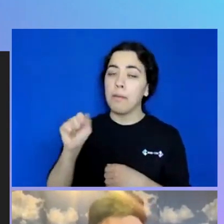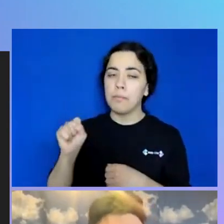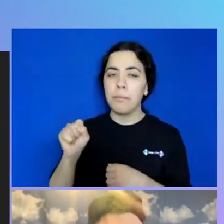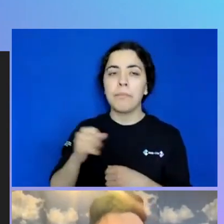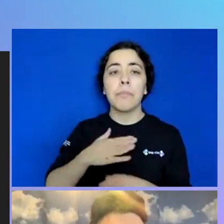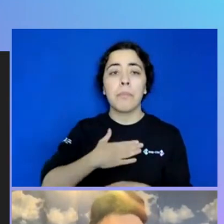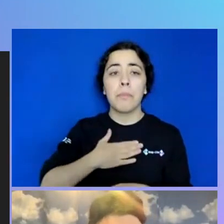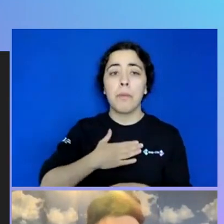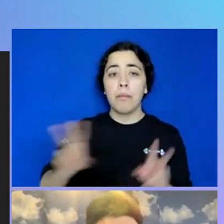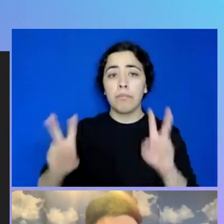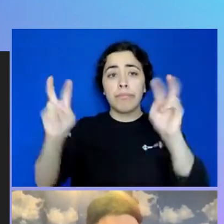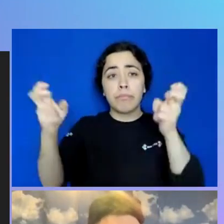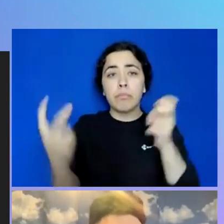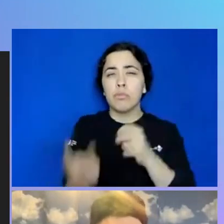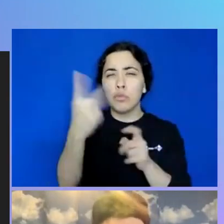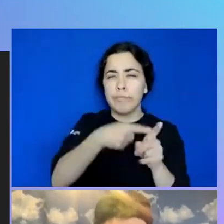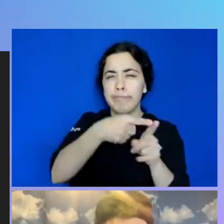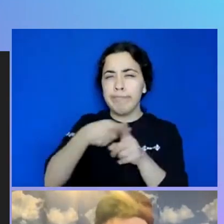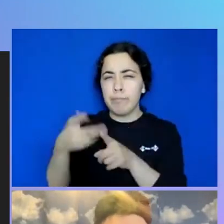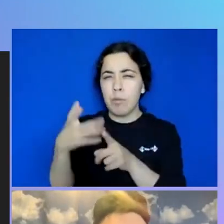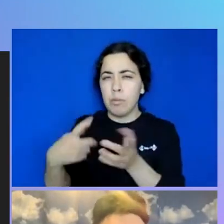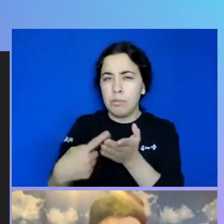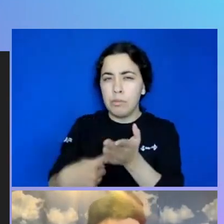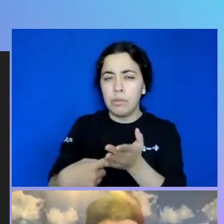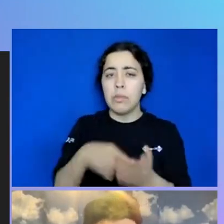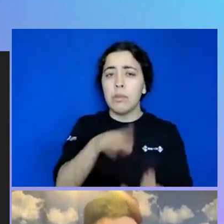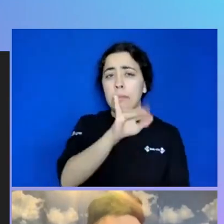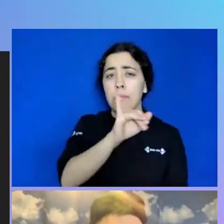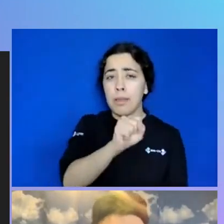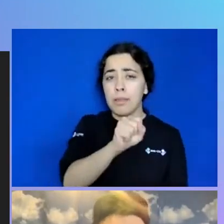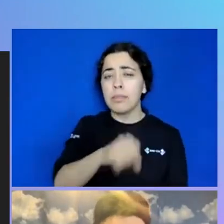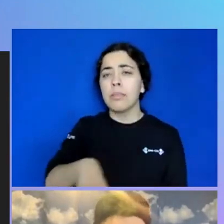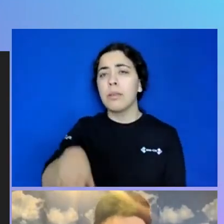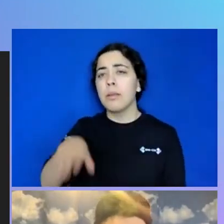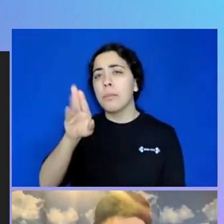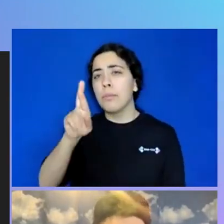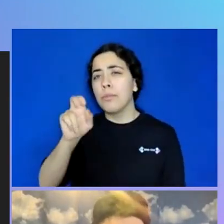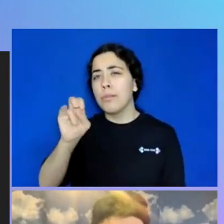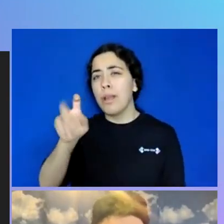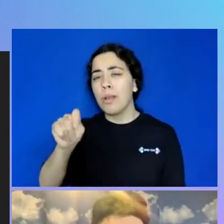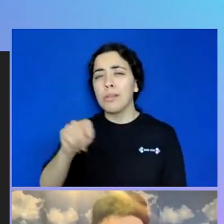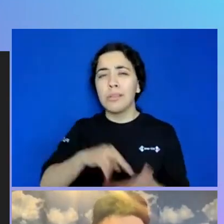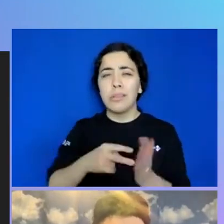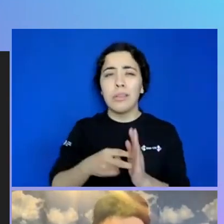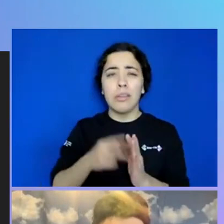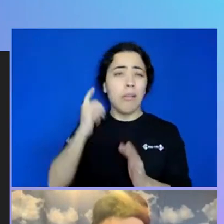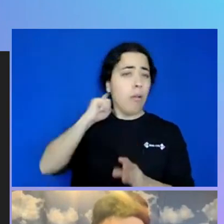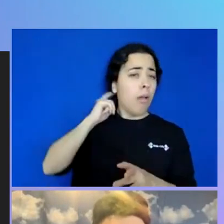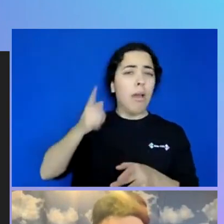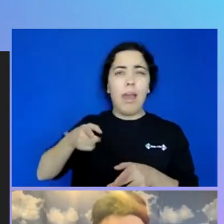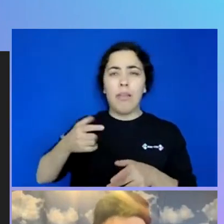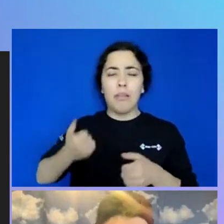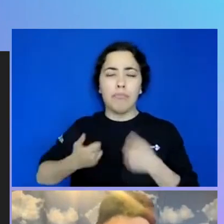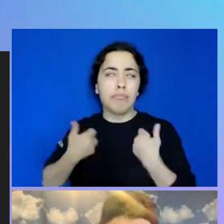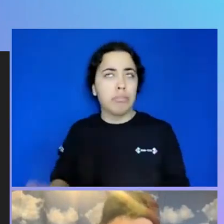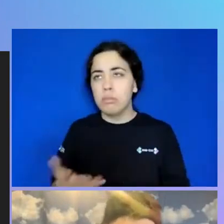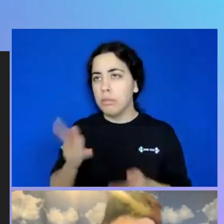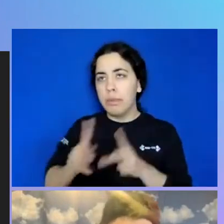that I want to address, which is the bias. And the burnout that people in the accessibility community are facing. And I